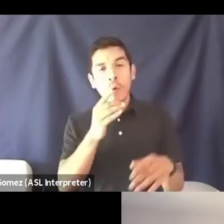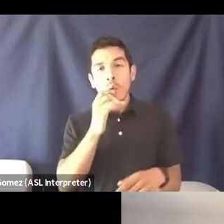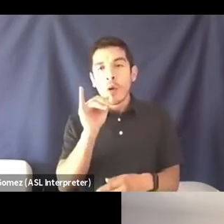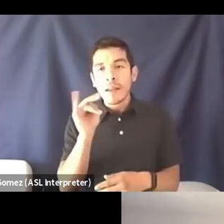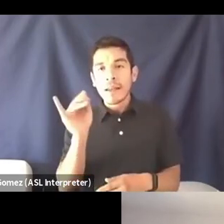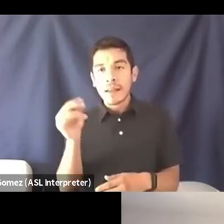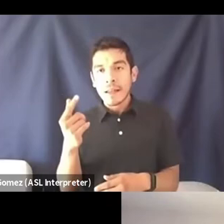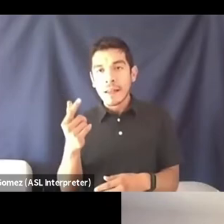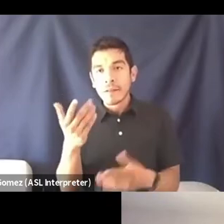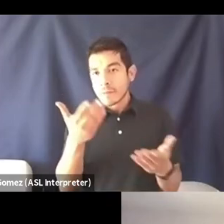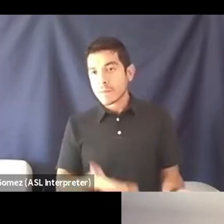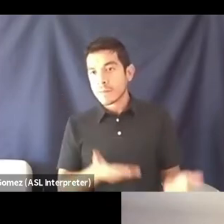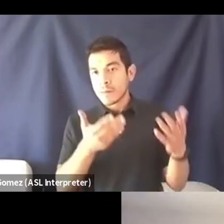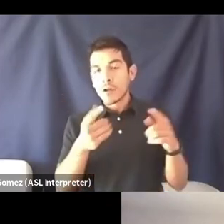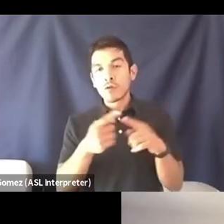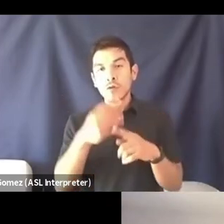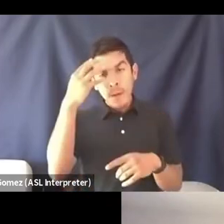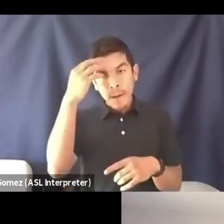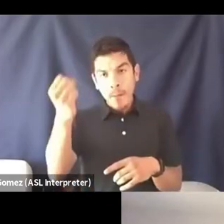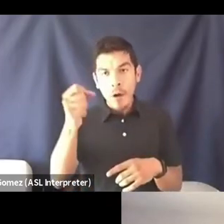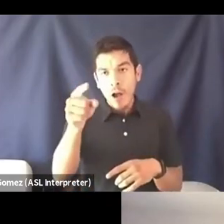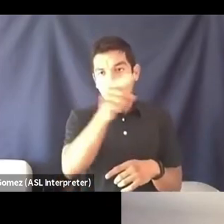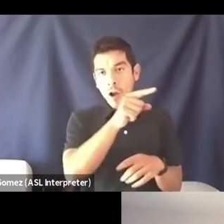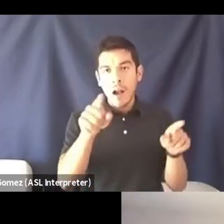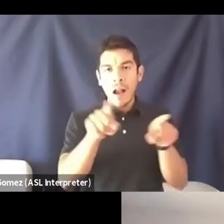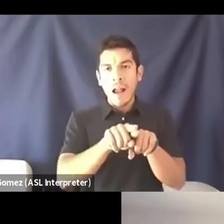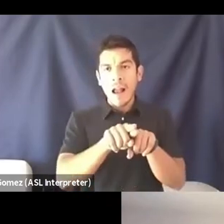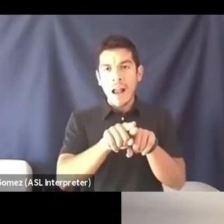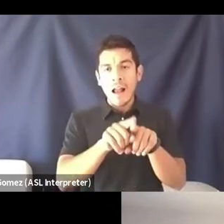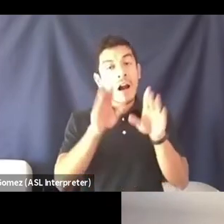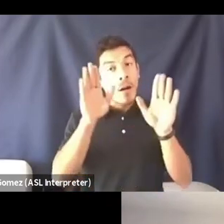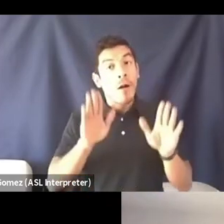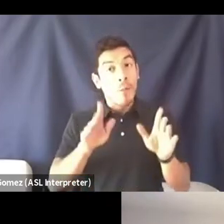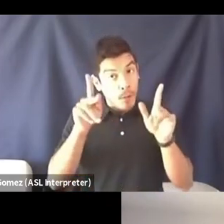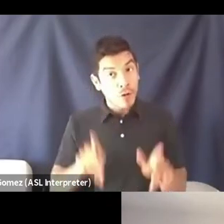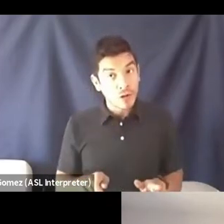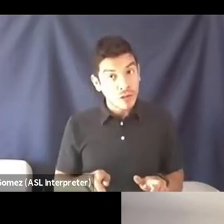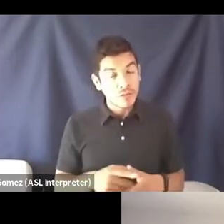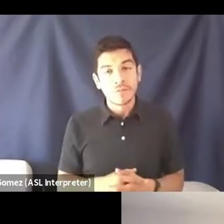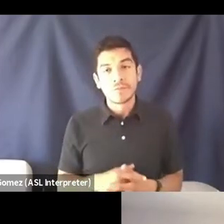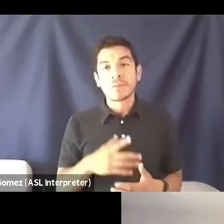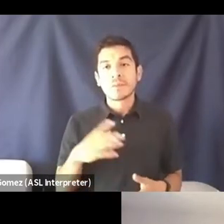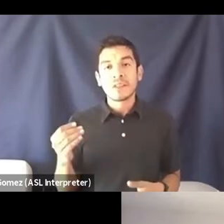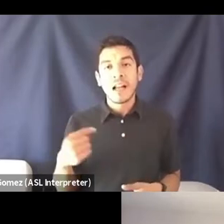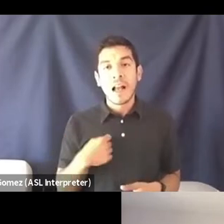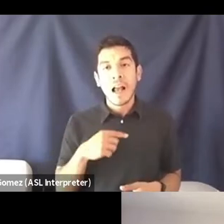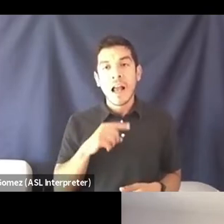And to memorize her as such an amazing person. And I feel like I really want to,